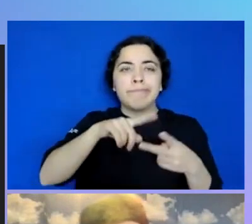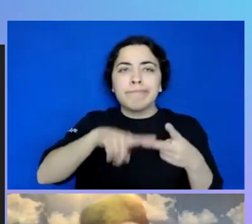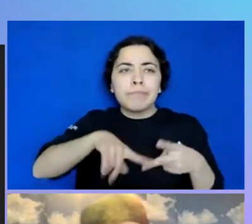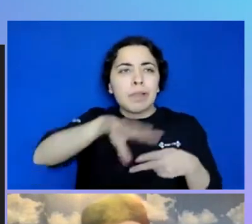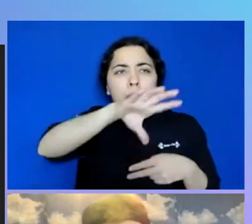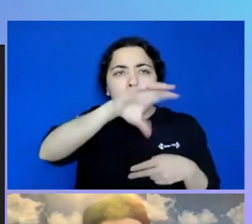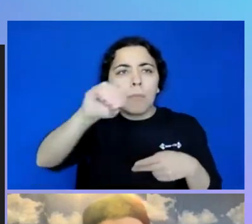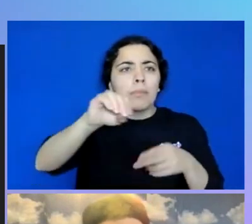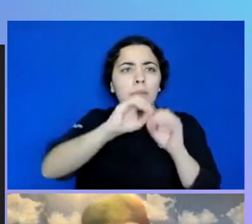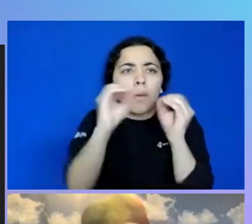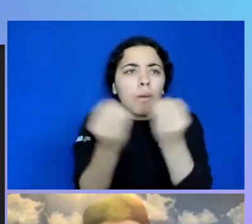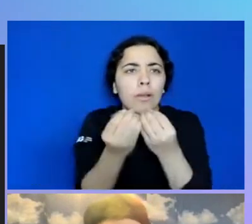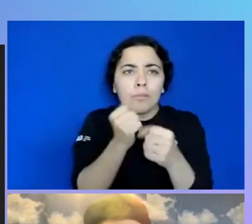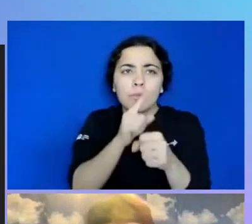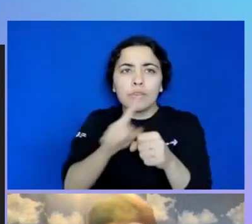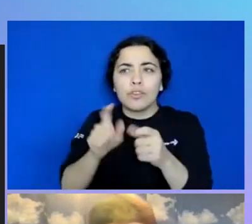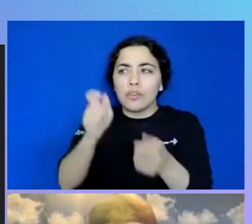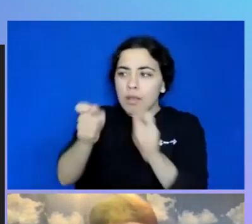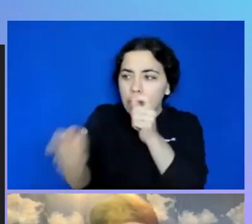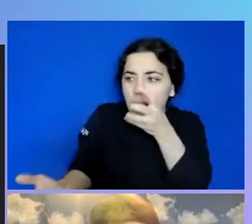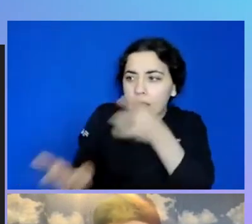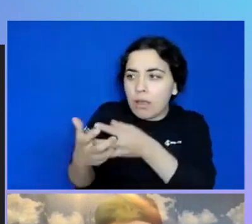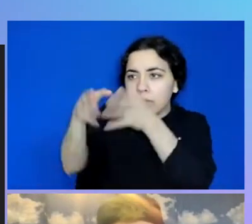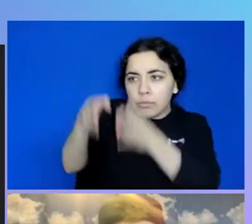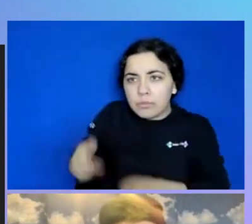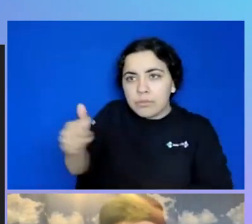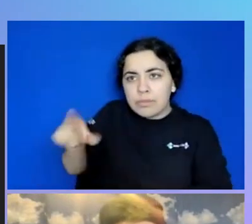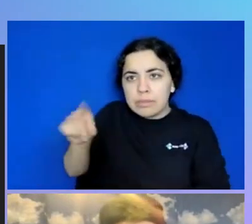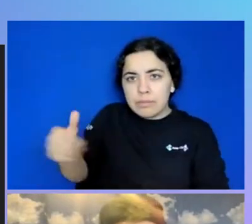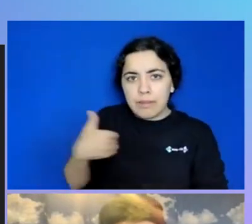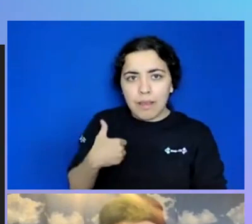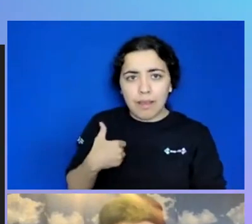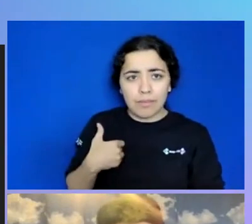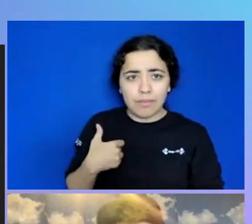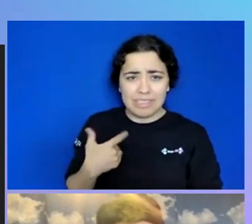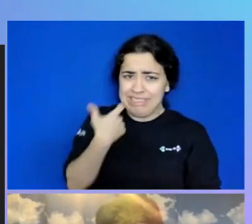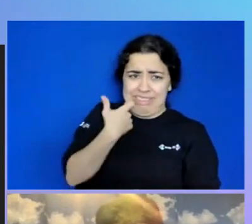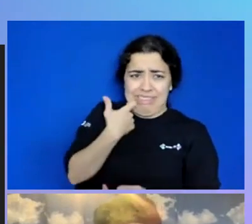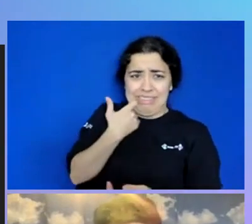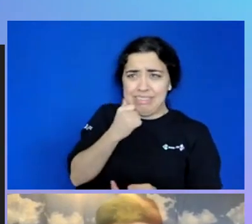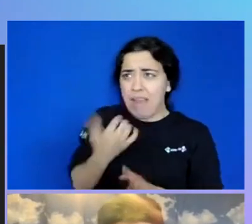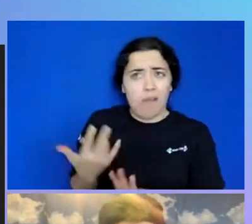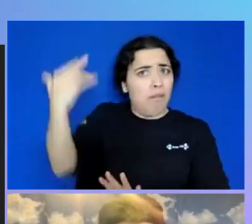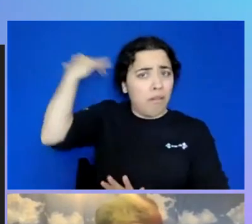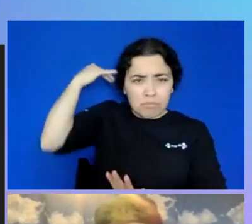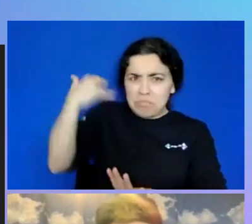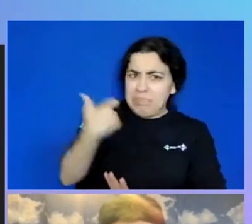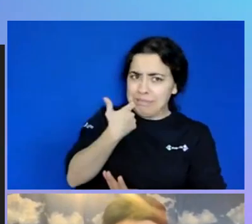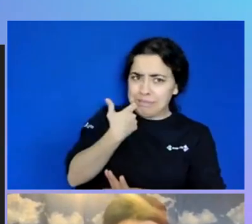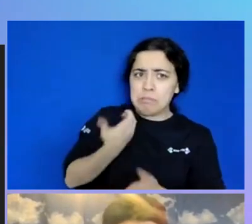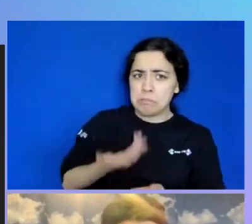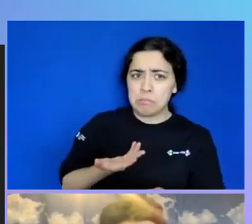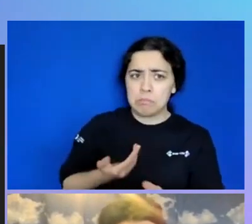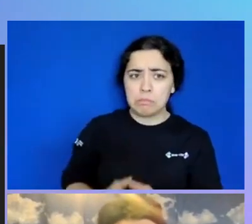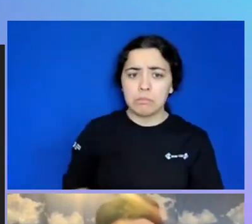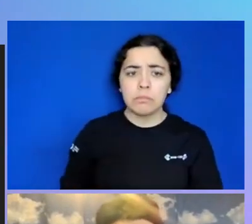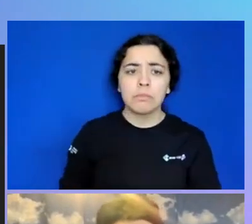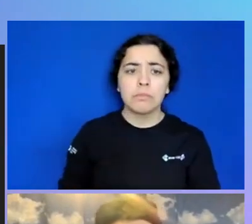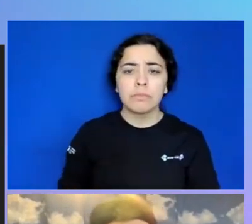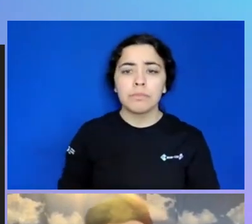organizations are accommodating